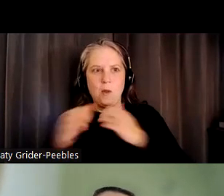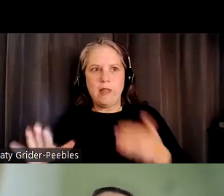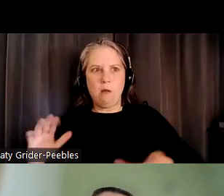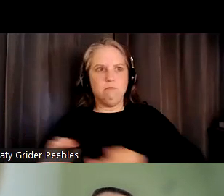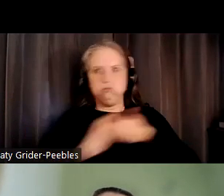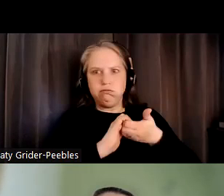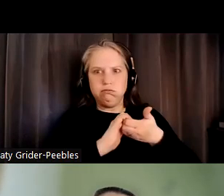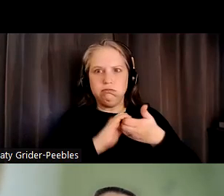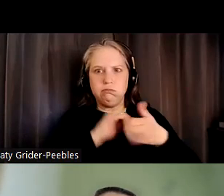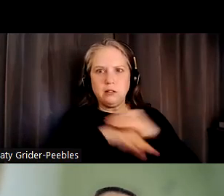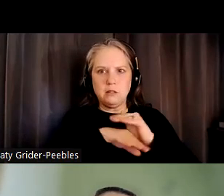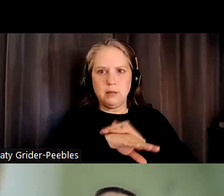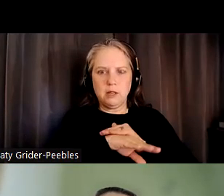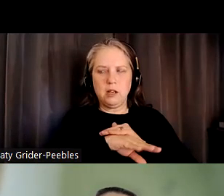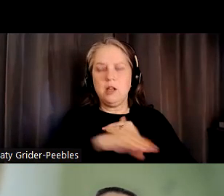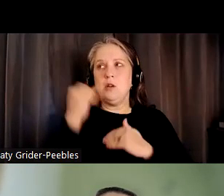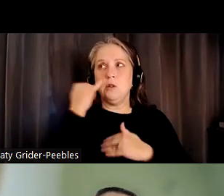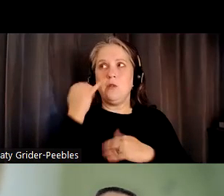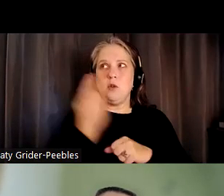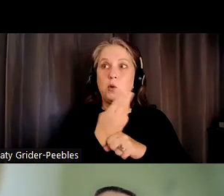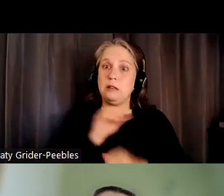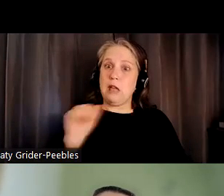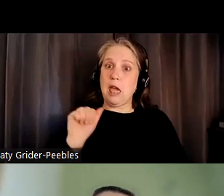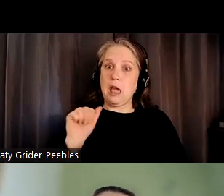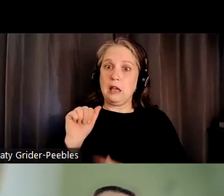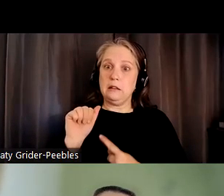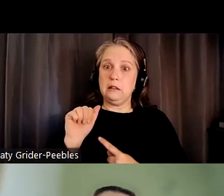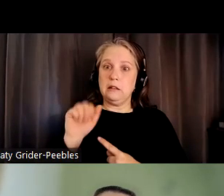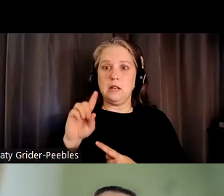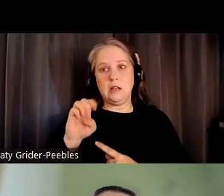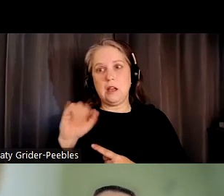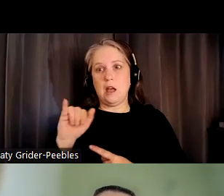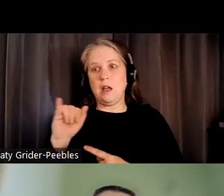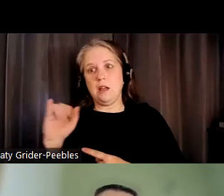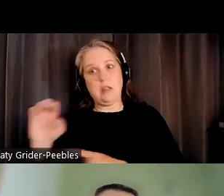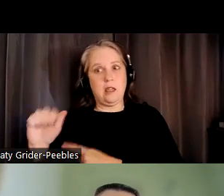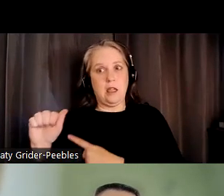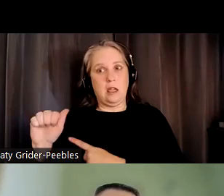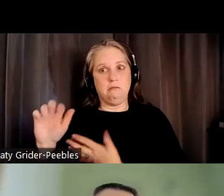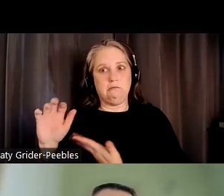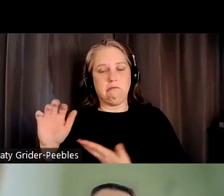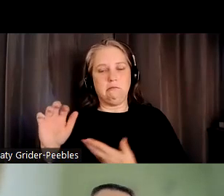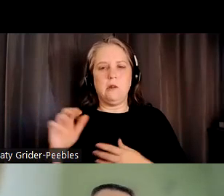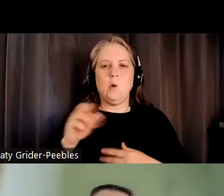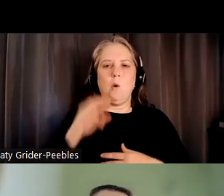Whether you are using the "A" or if it's in your DEI, we sometimes have